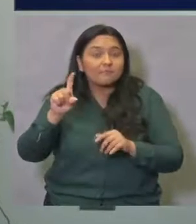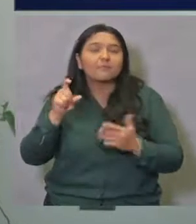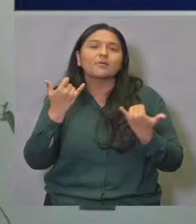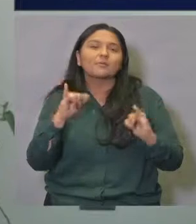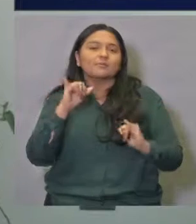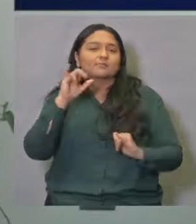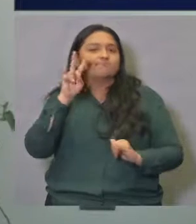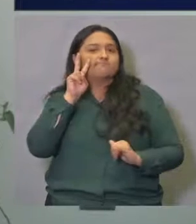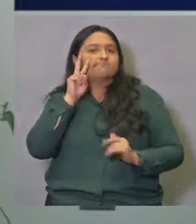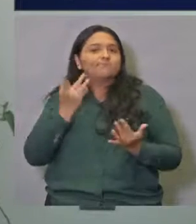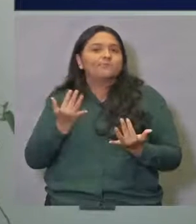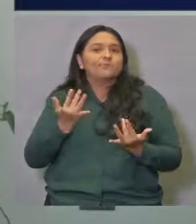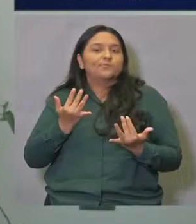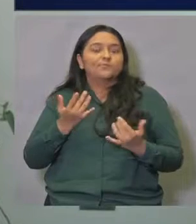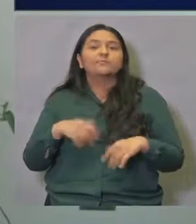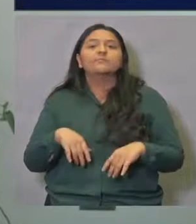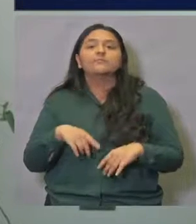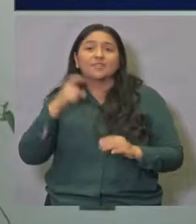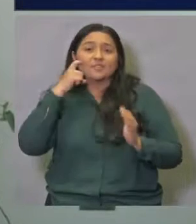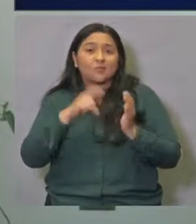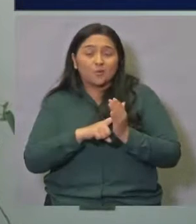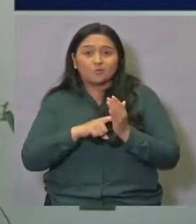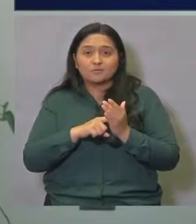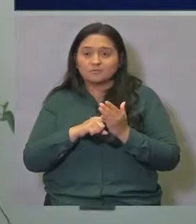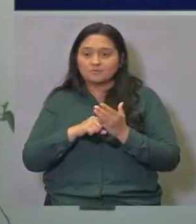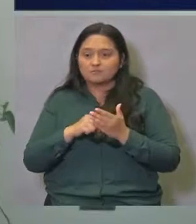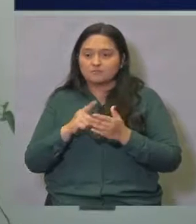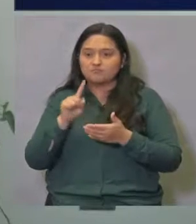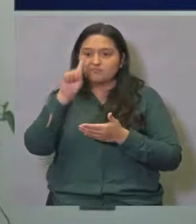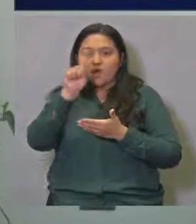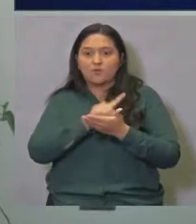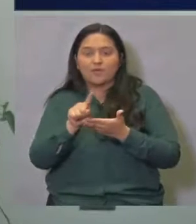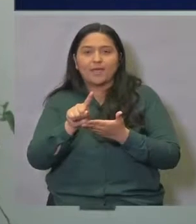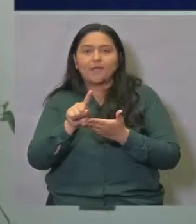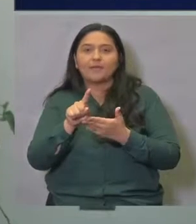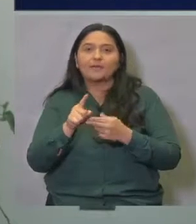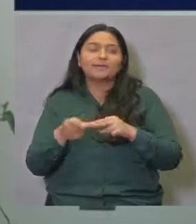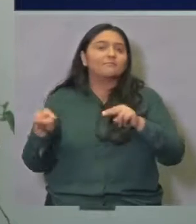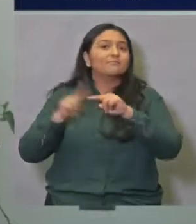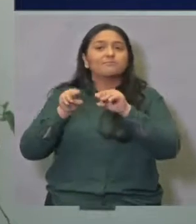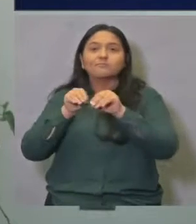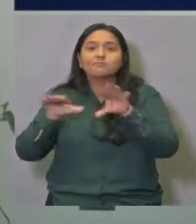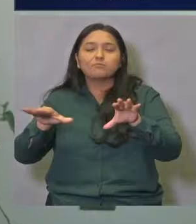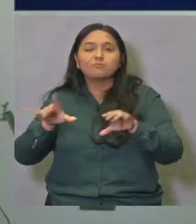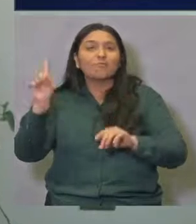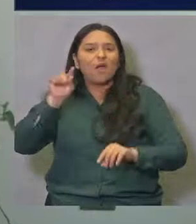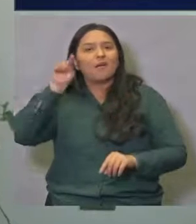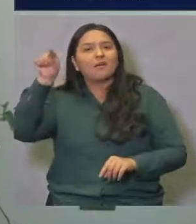IMPACT ON CASE NUMBERS.